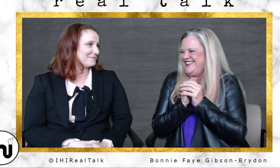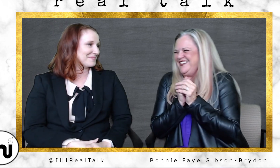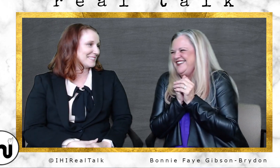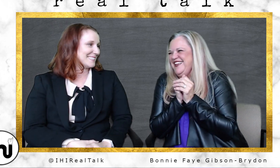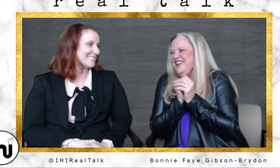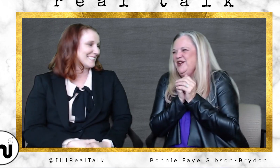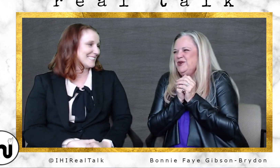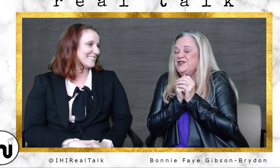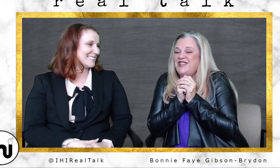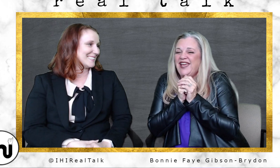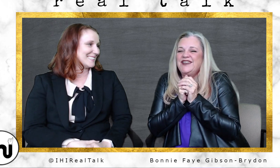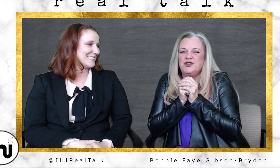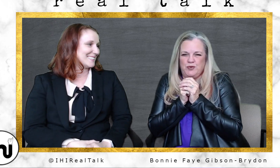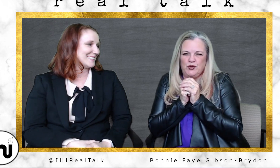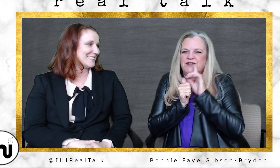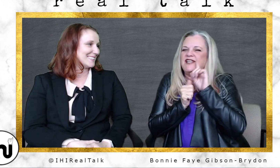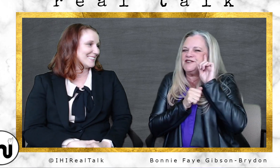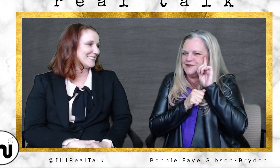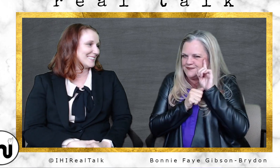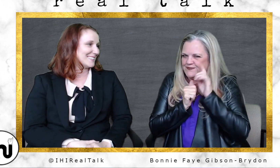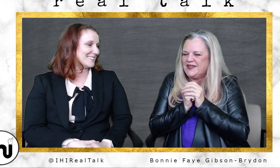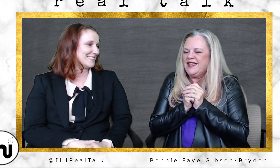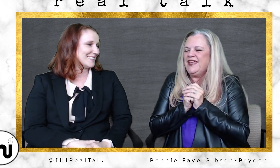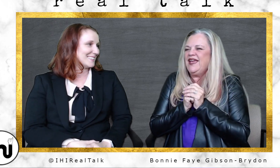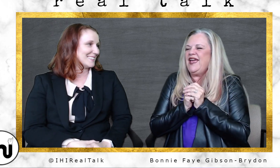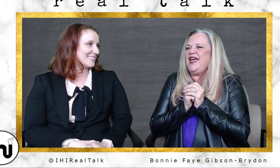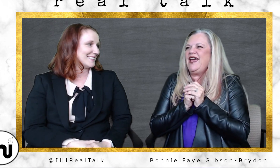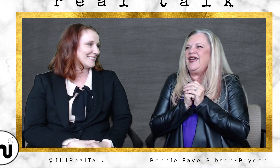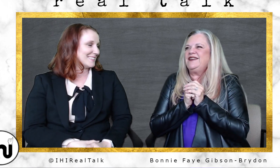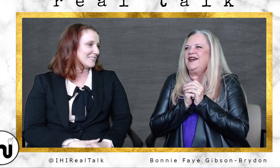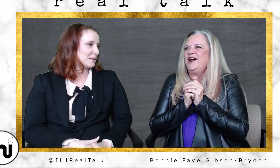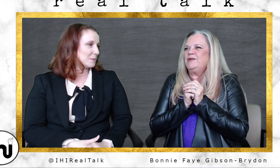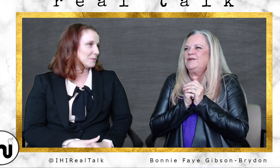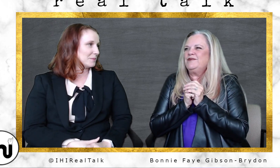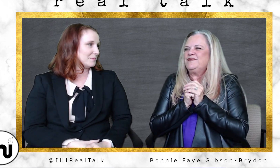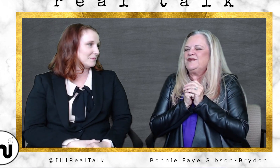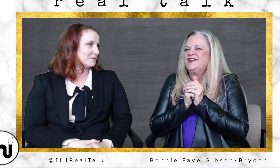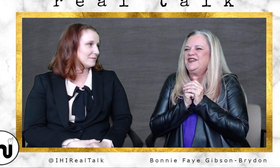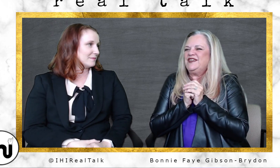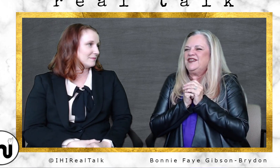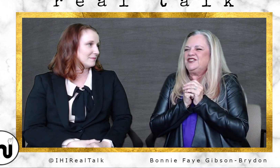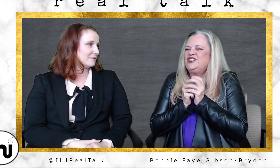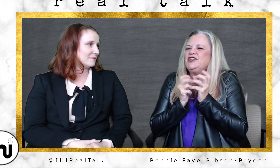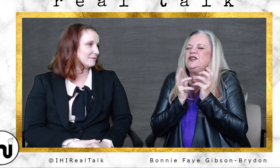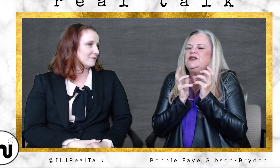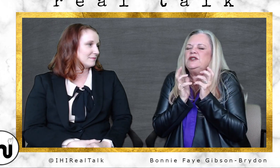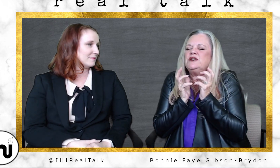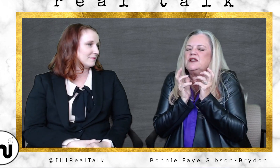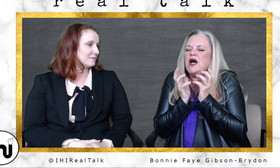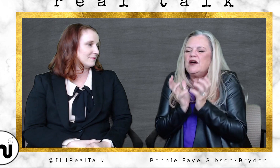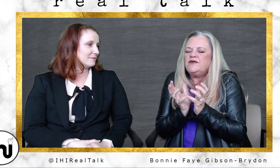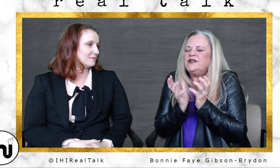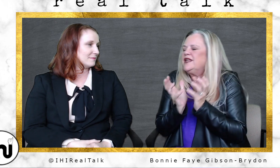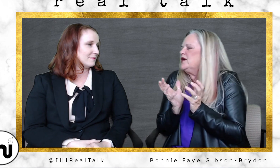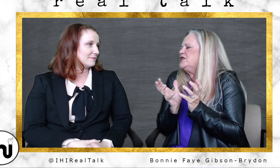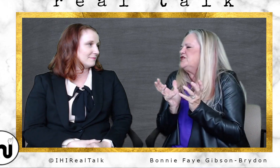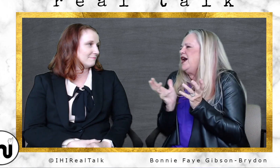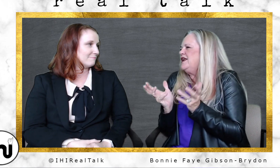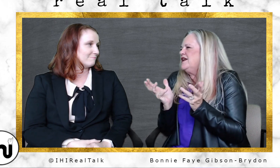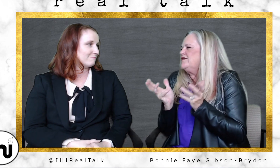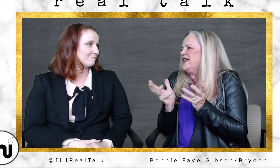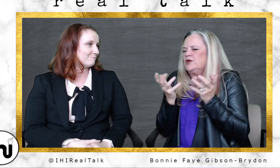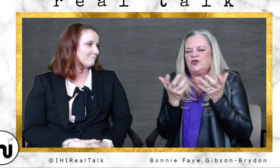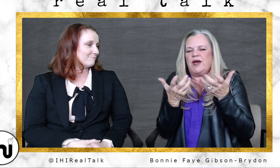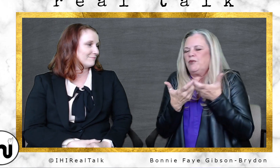was Diana Tupua, deaf. And she loved language. I love language. So that brought